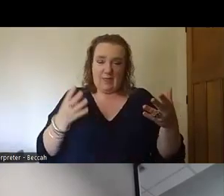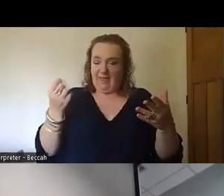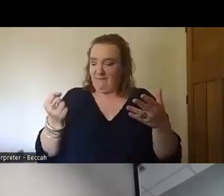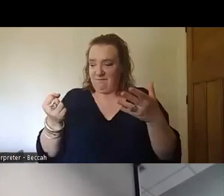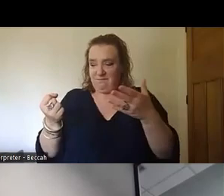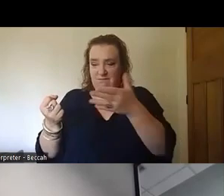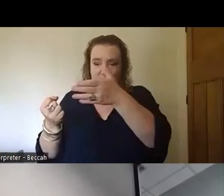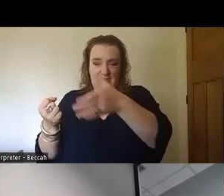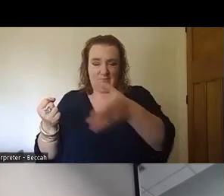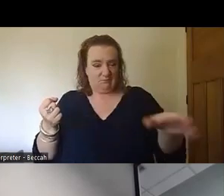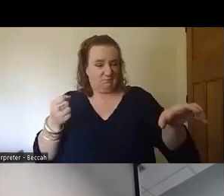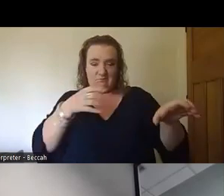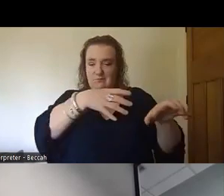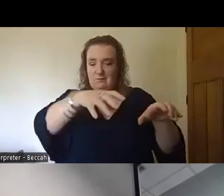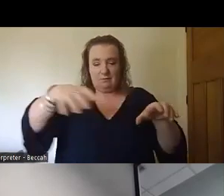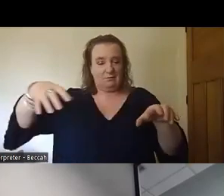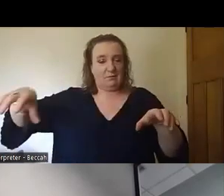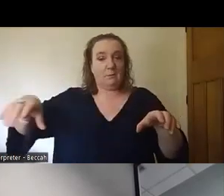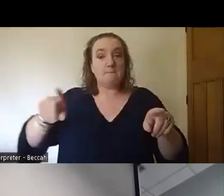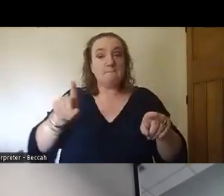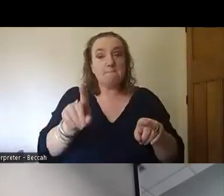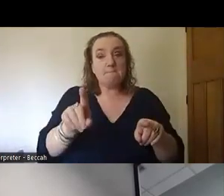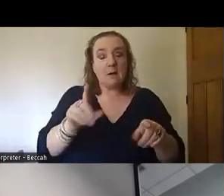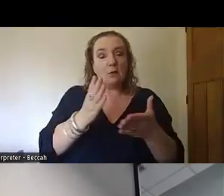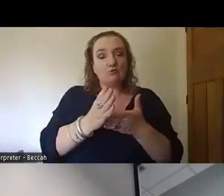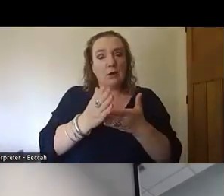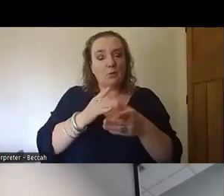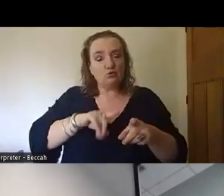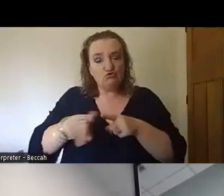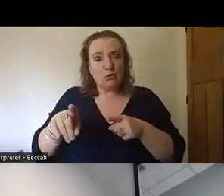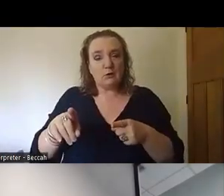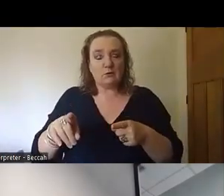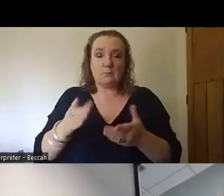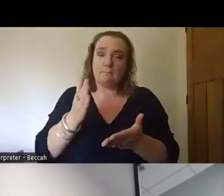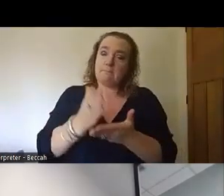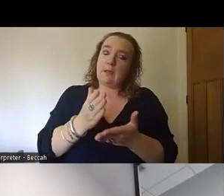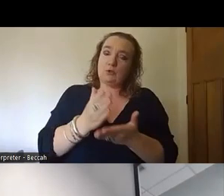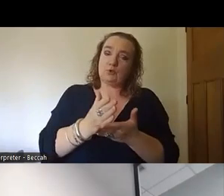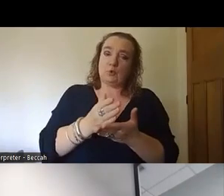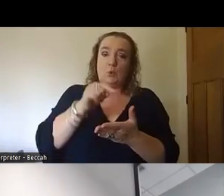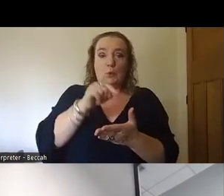So we are constantly working really hard to position the opportunity through Te Mātaiaho